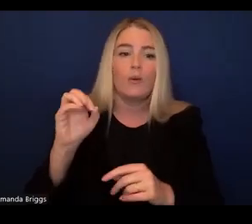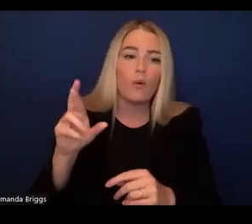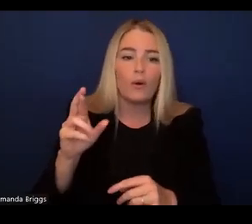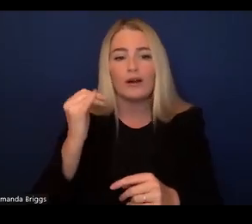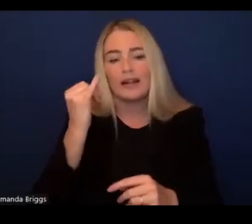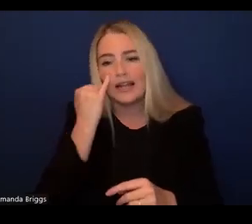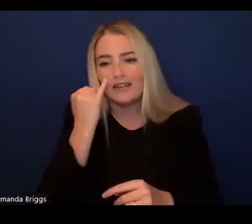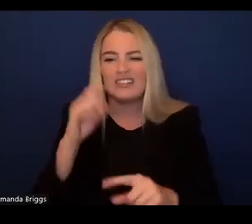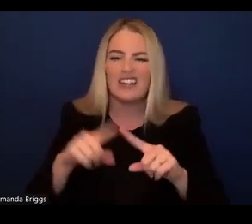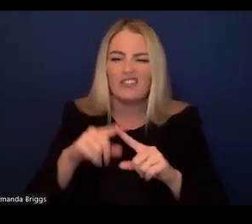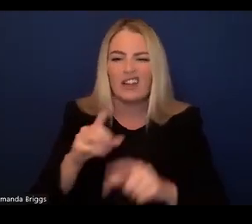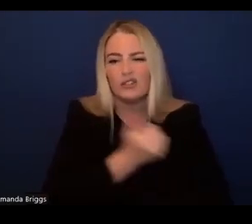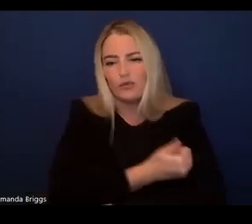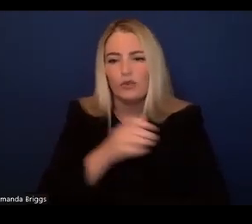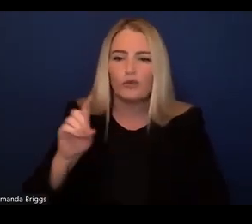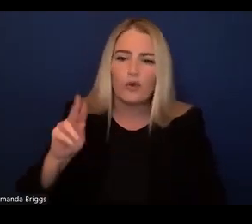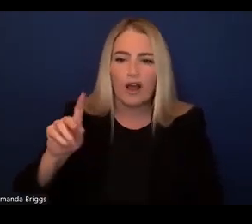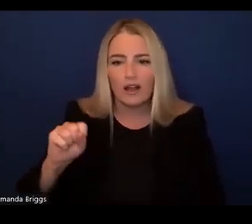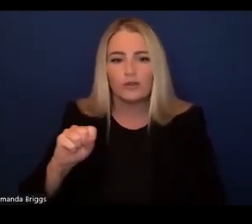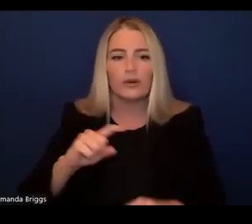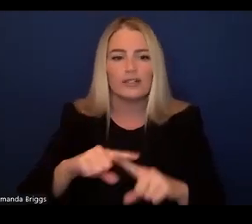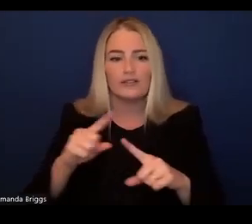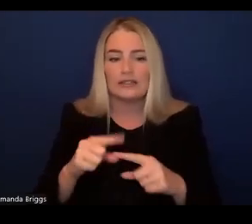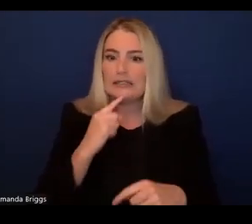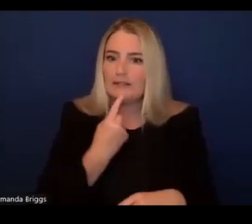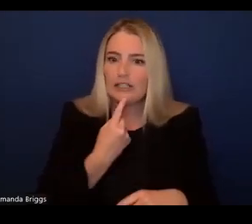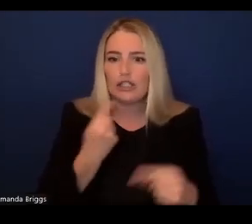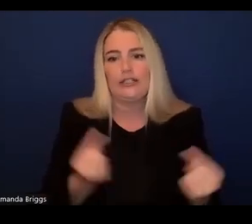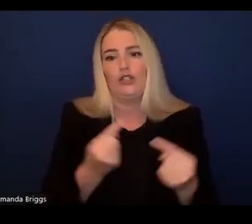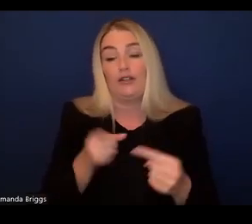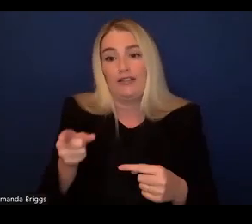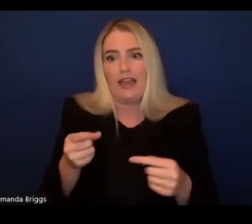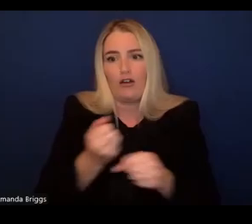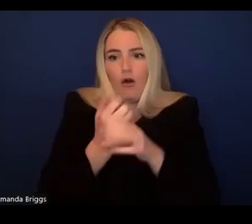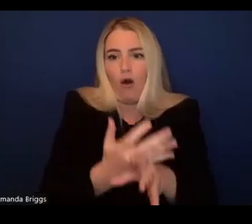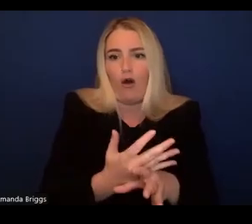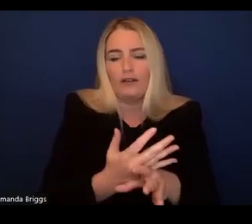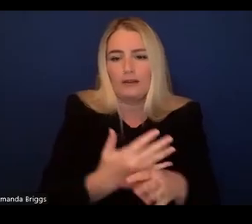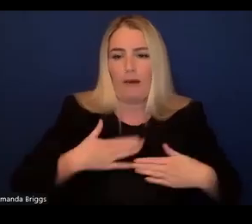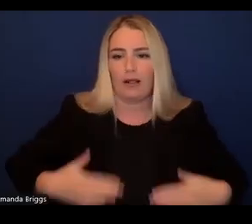or there was a severe injury to or they caused bodily harm.